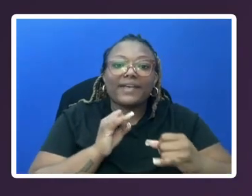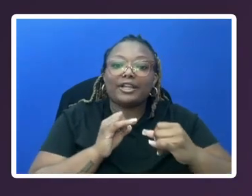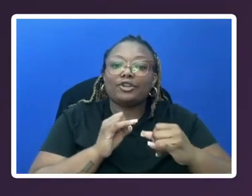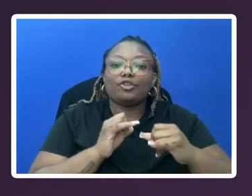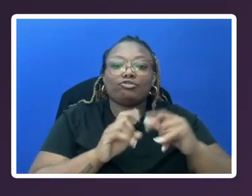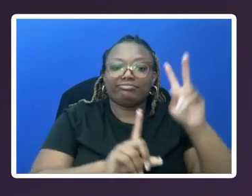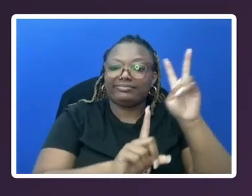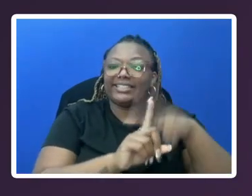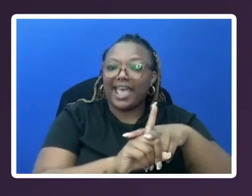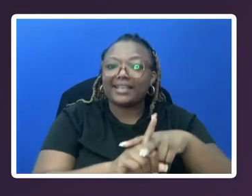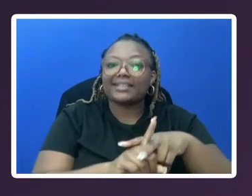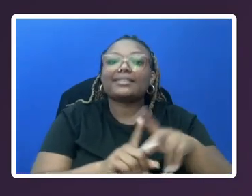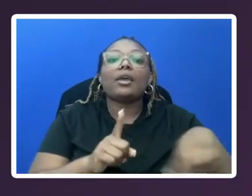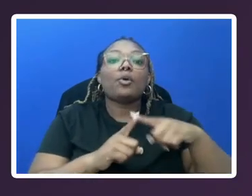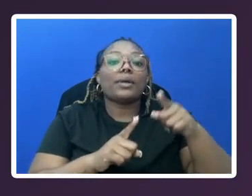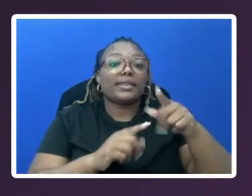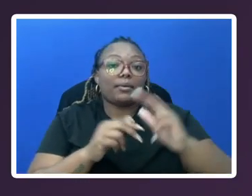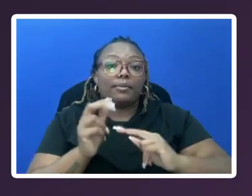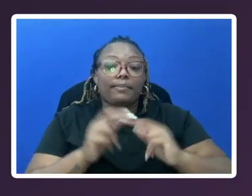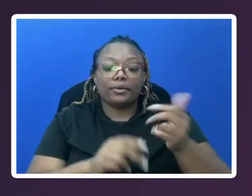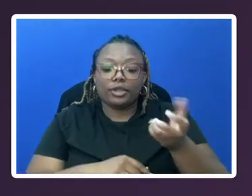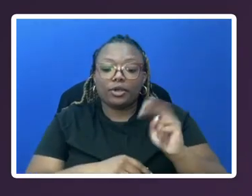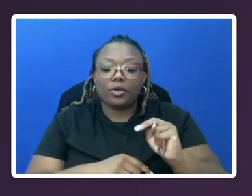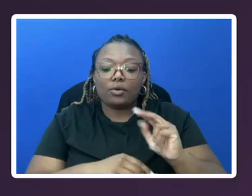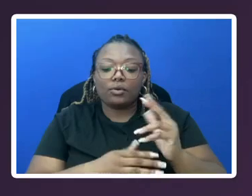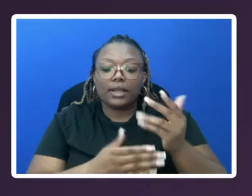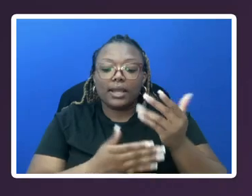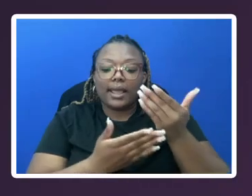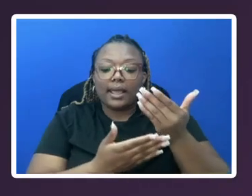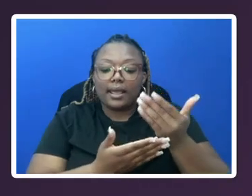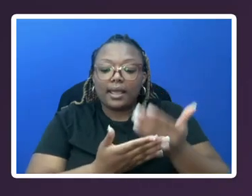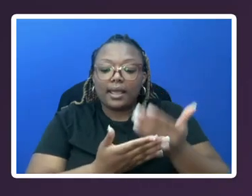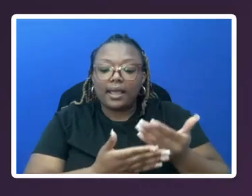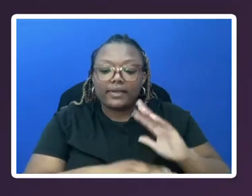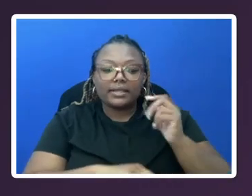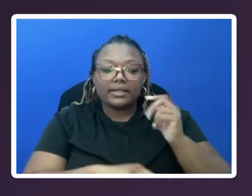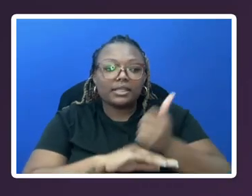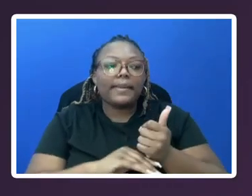build their own evidence-based claims to answer the compelling question.